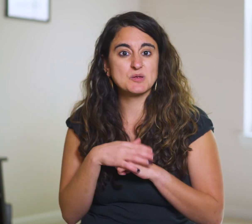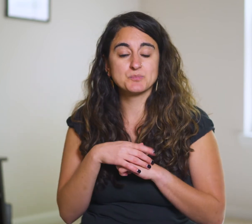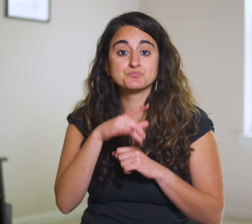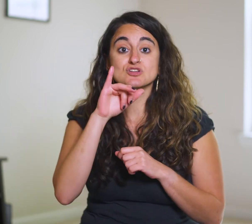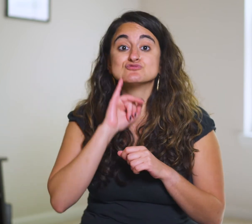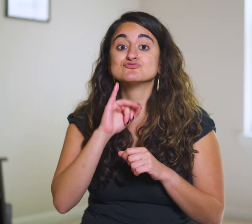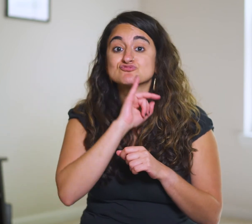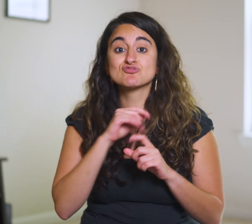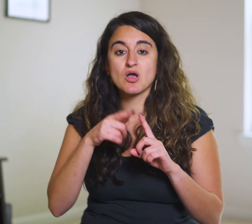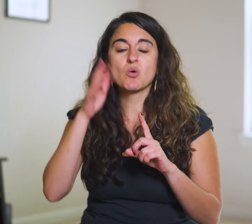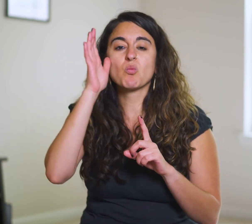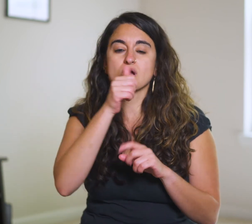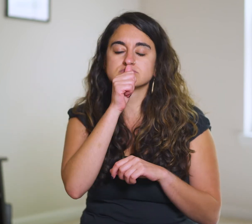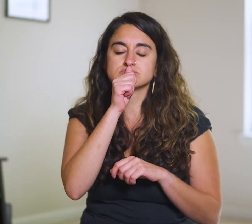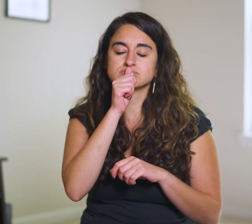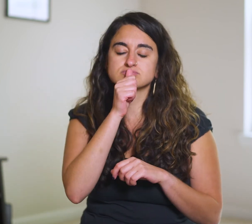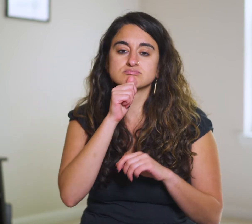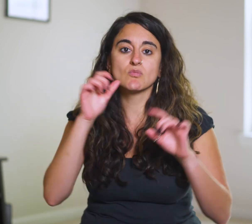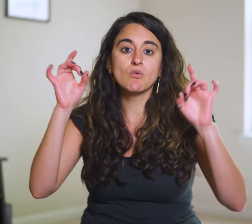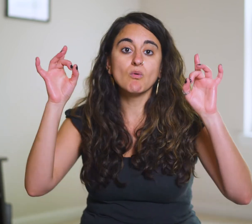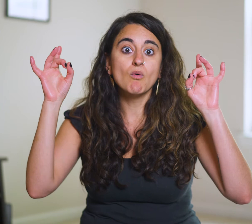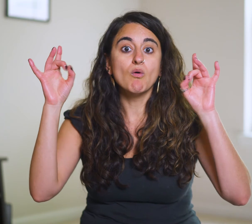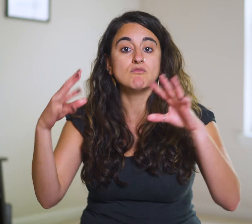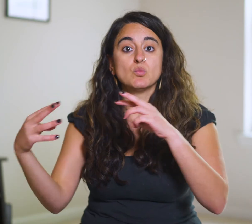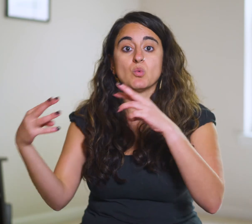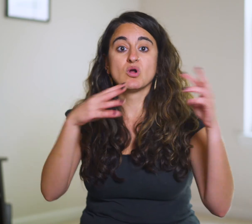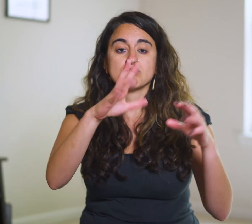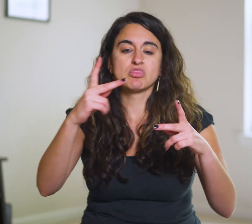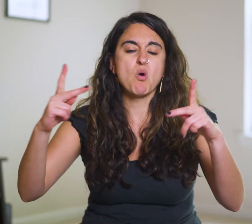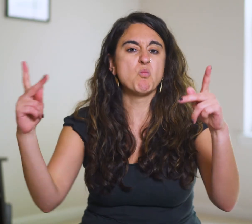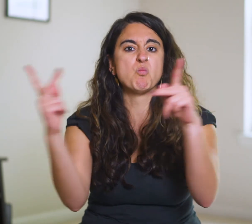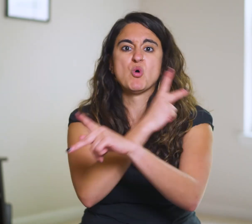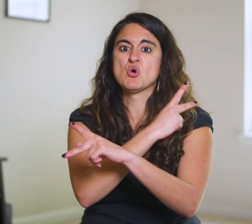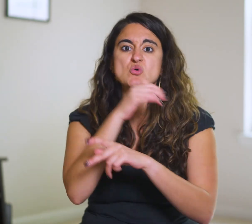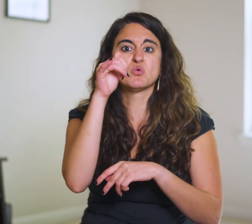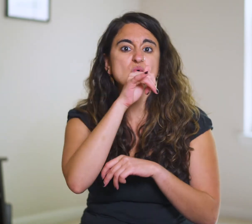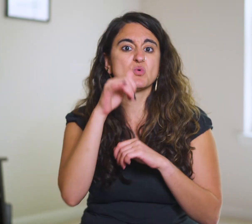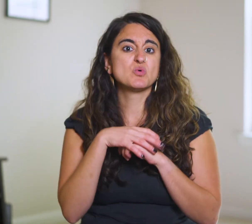Israel will endure a terrible war—the worst they’ve ever seen—